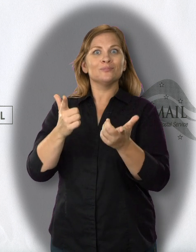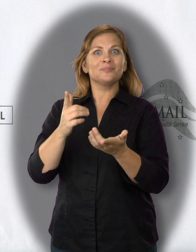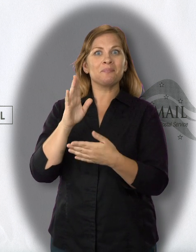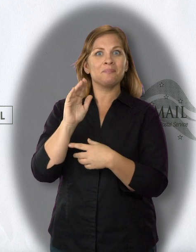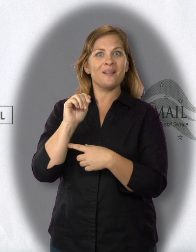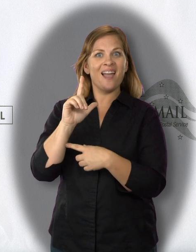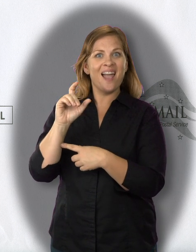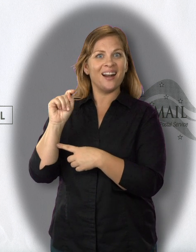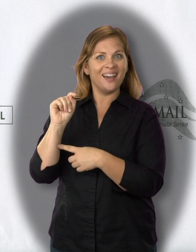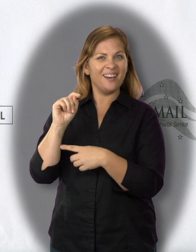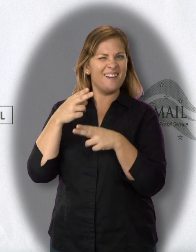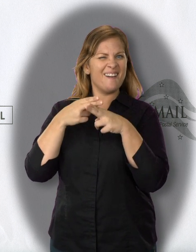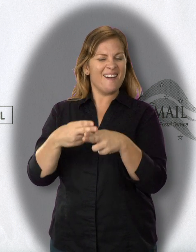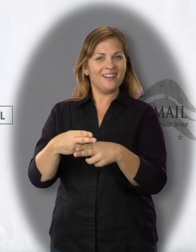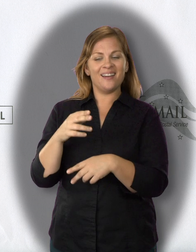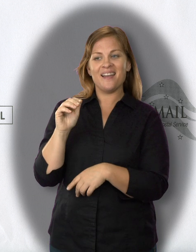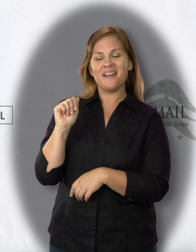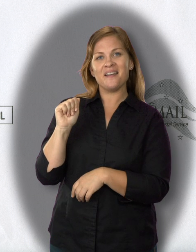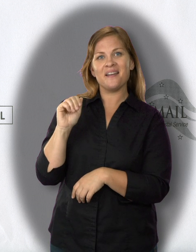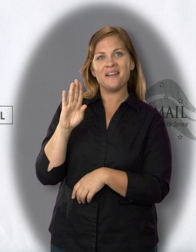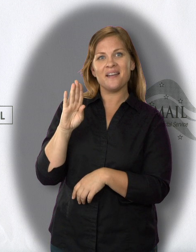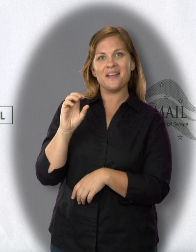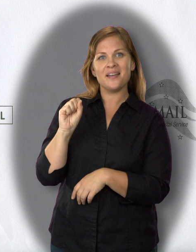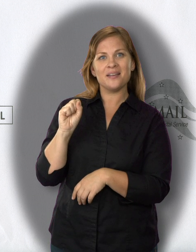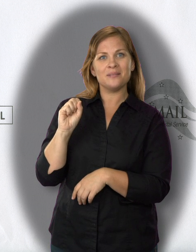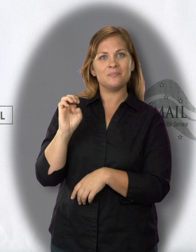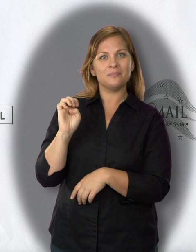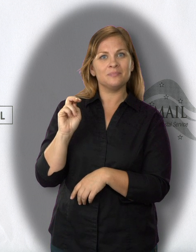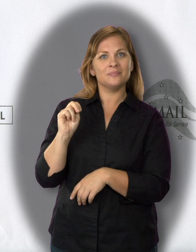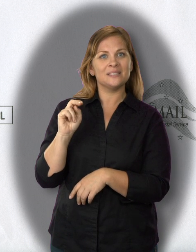A ballot used for early voting in Minnesota is called "an absentee ballot"